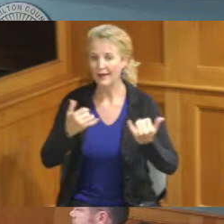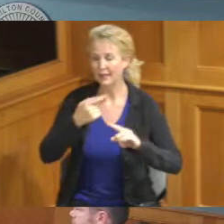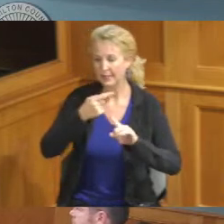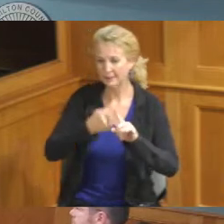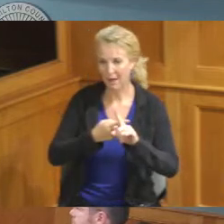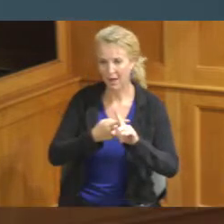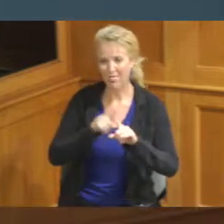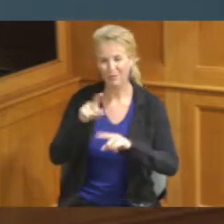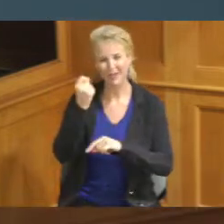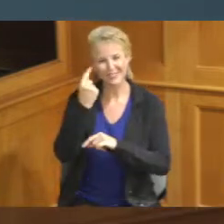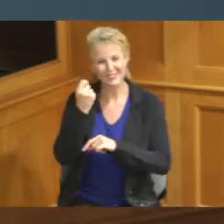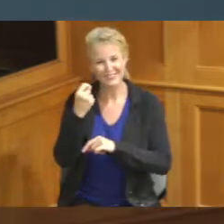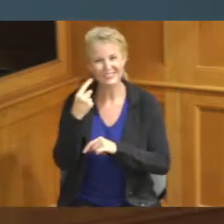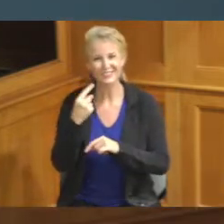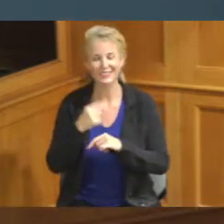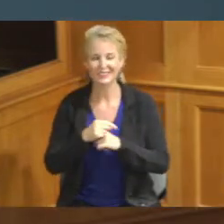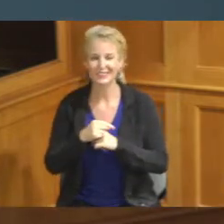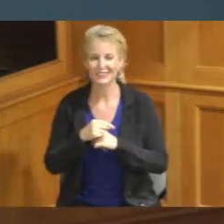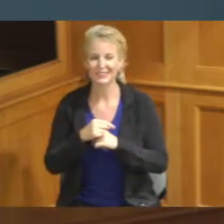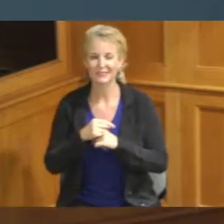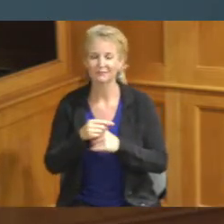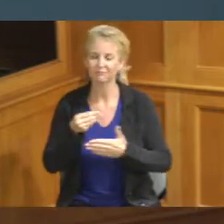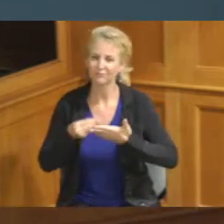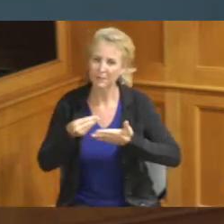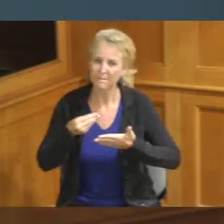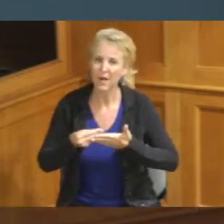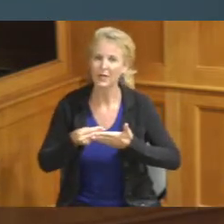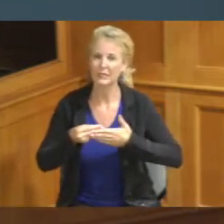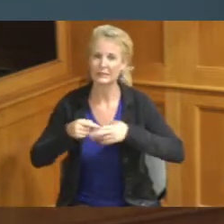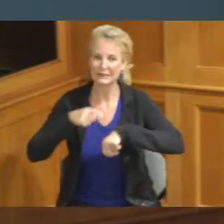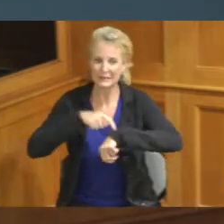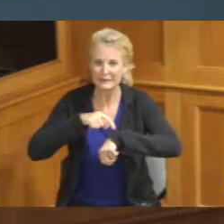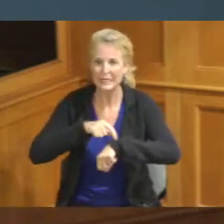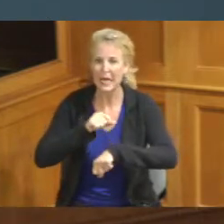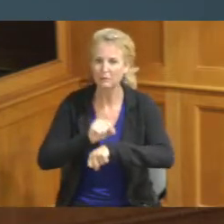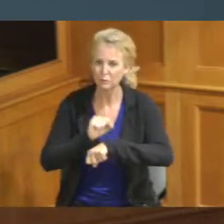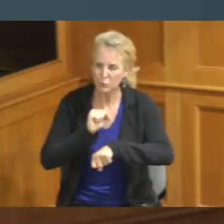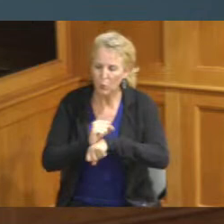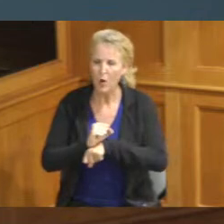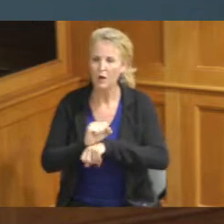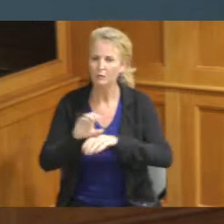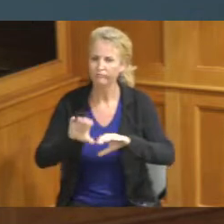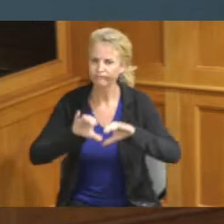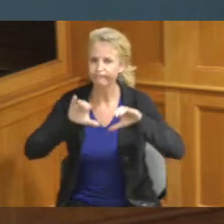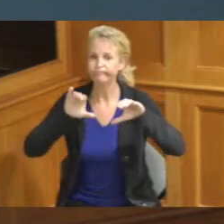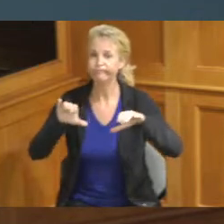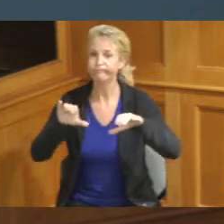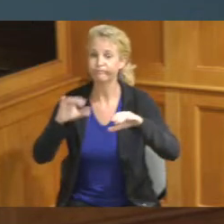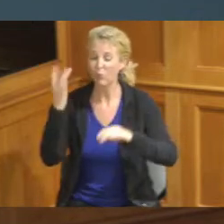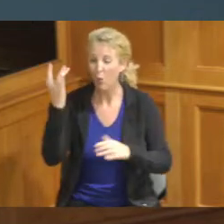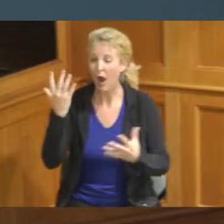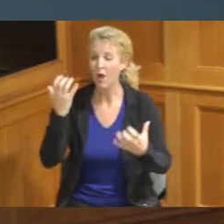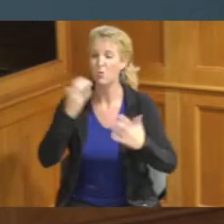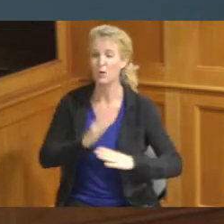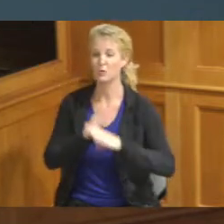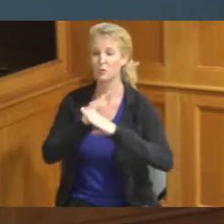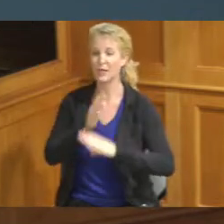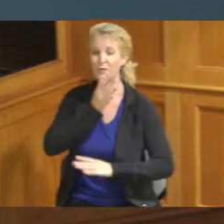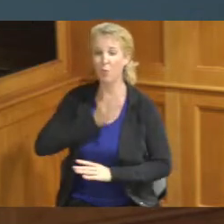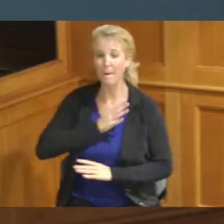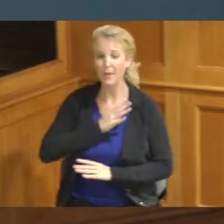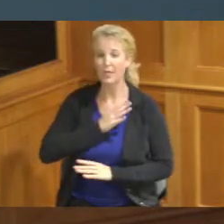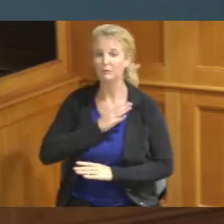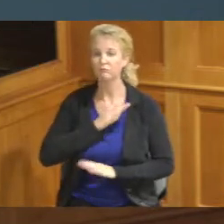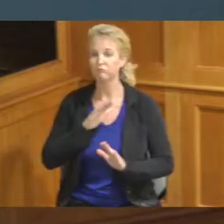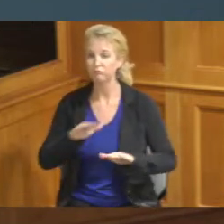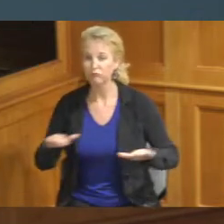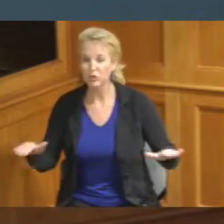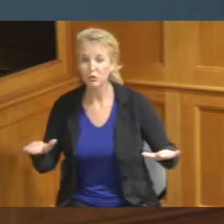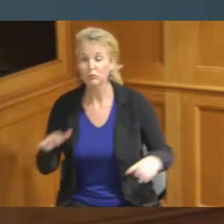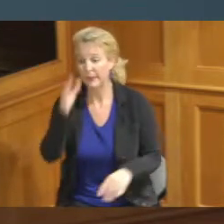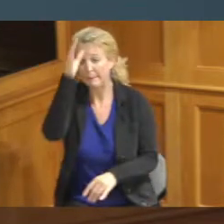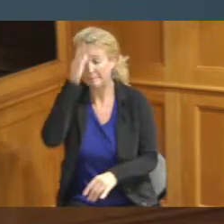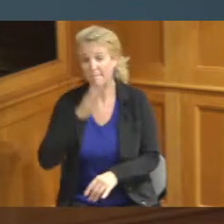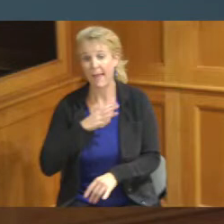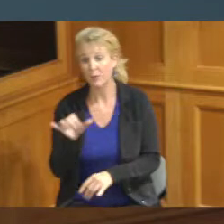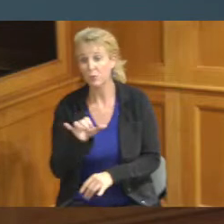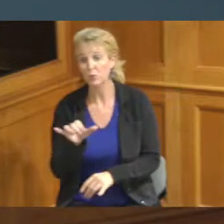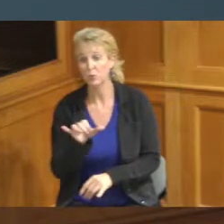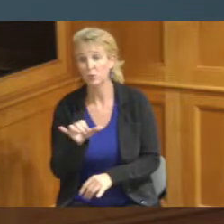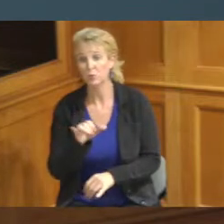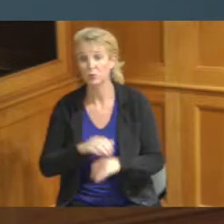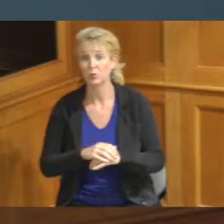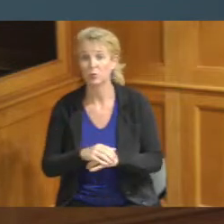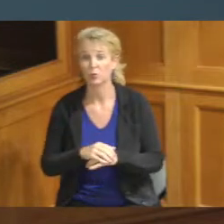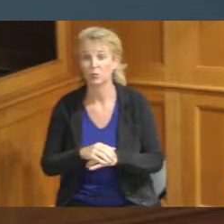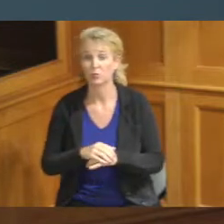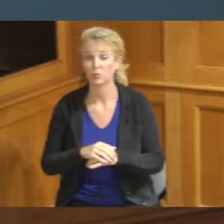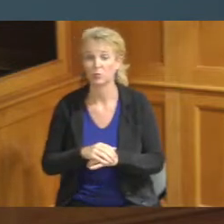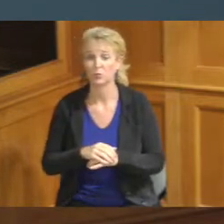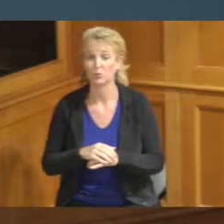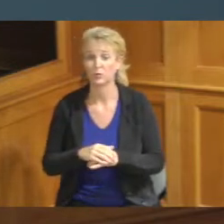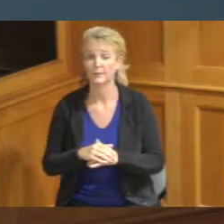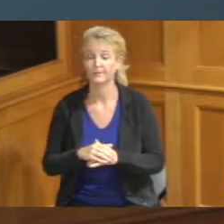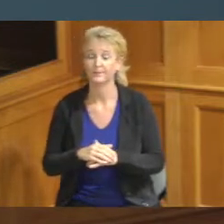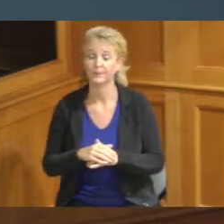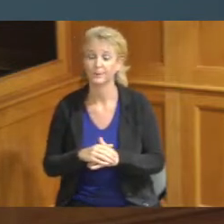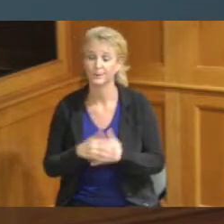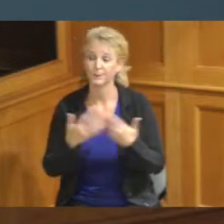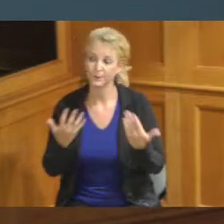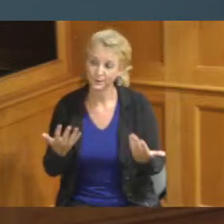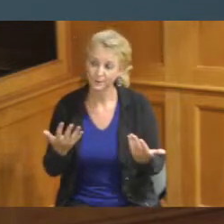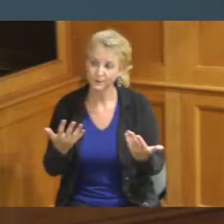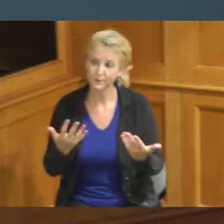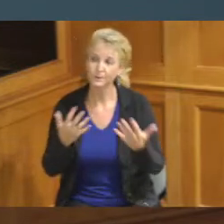thing for us to invest in having safe havens for women children and even men and so I am I like the